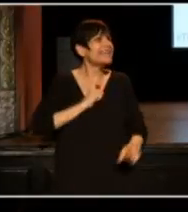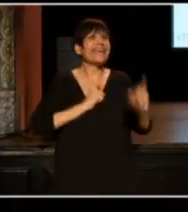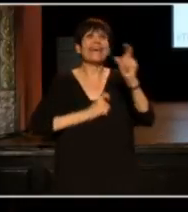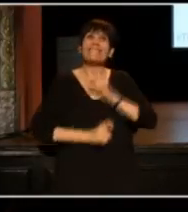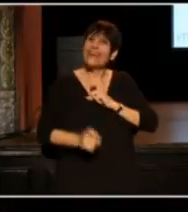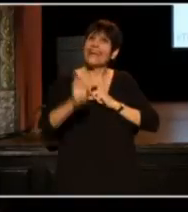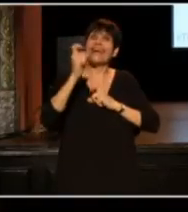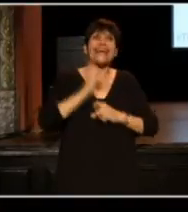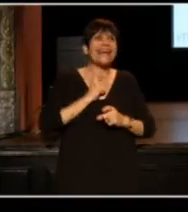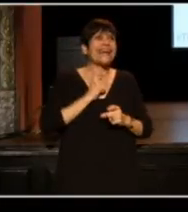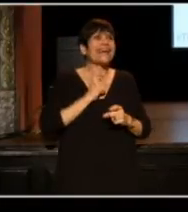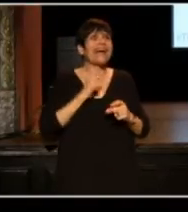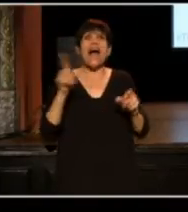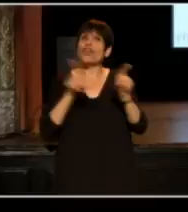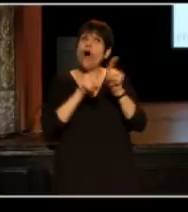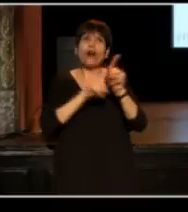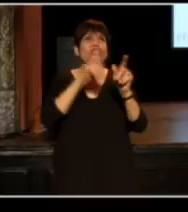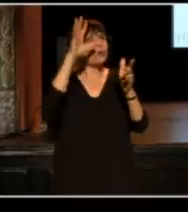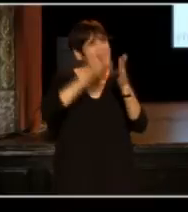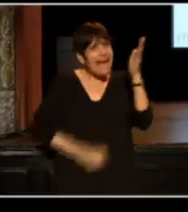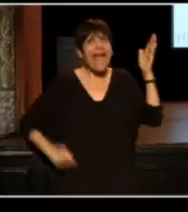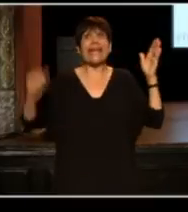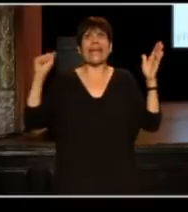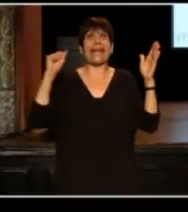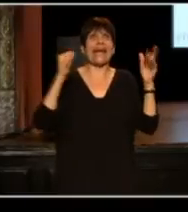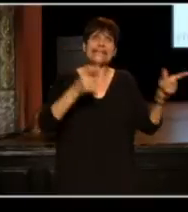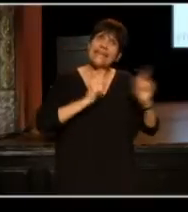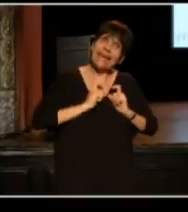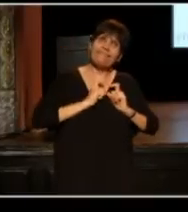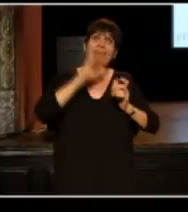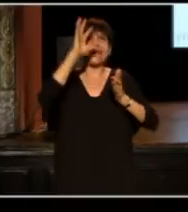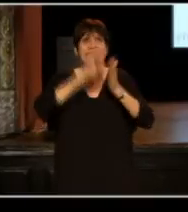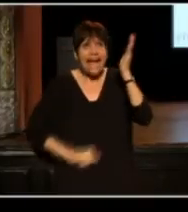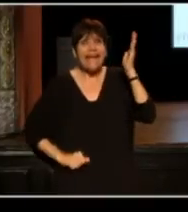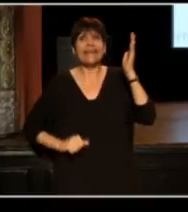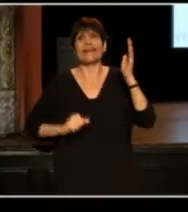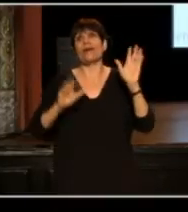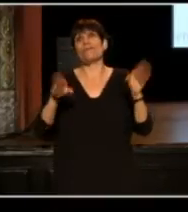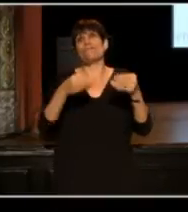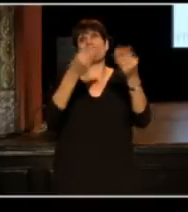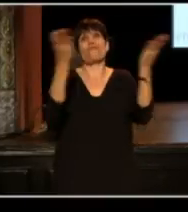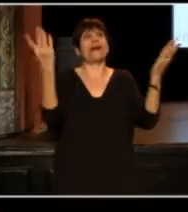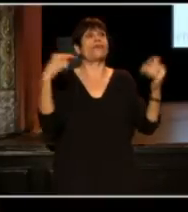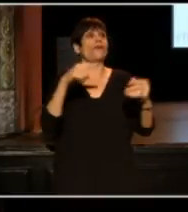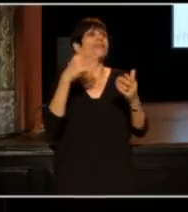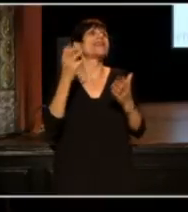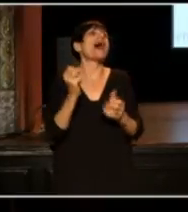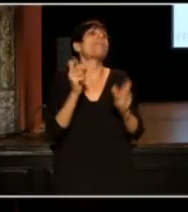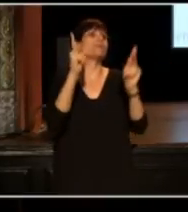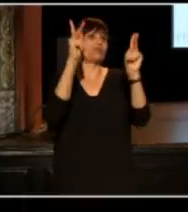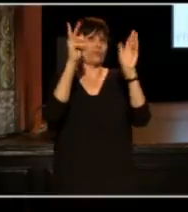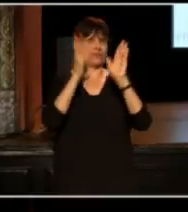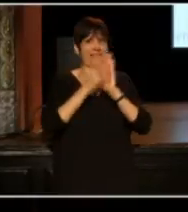that is also taking, but giving, but then taking, provided us with an opportunity.